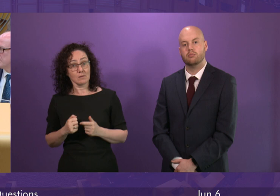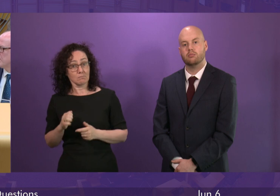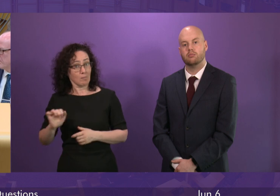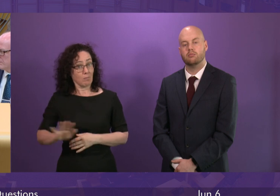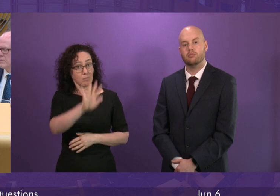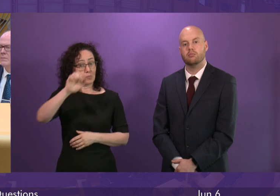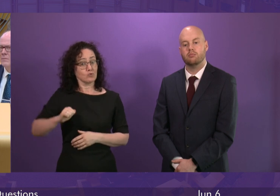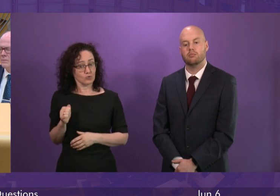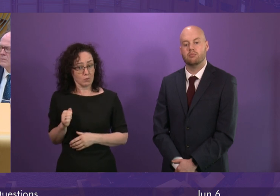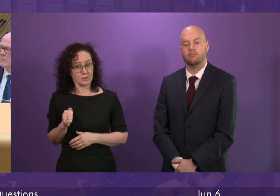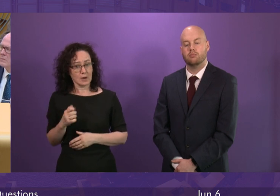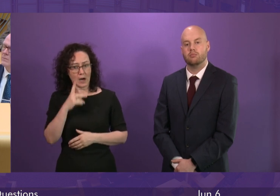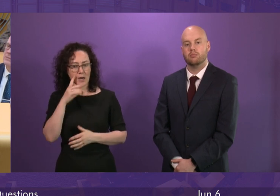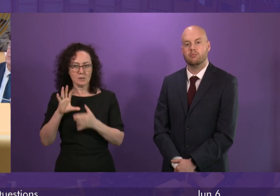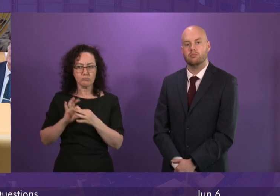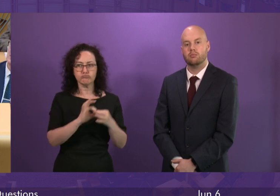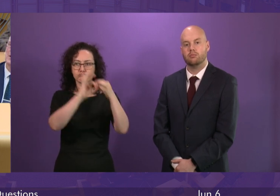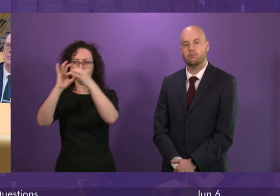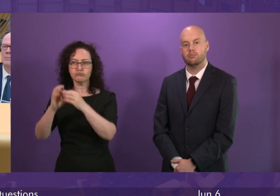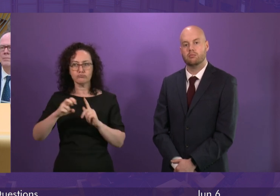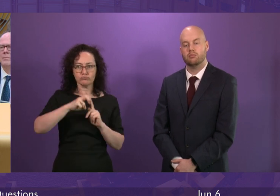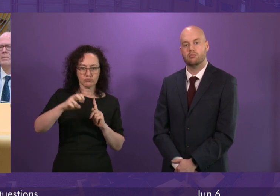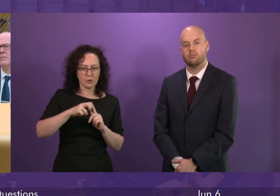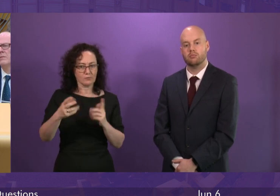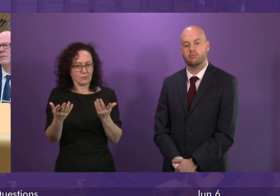massive investment that has been put into digital connectivity is hugely beneficial